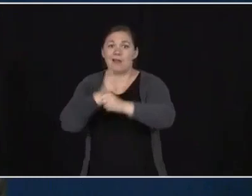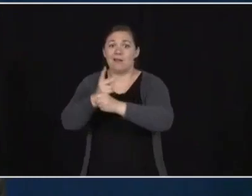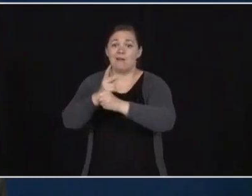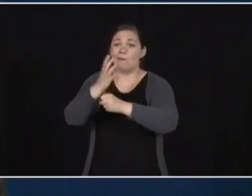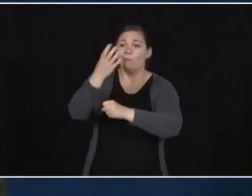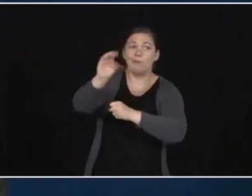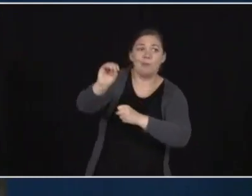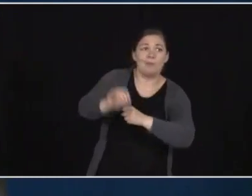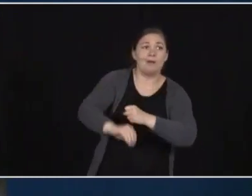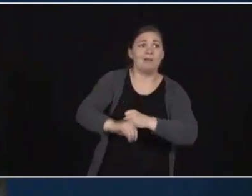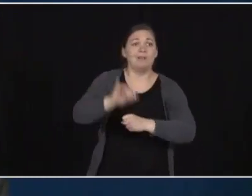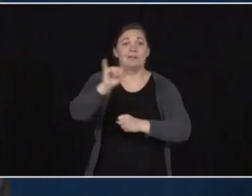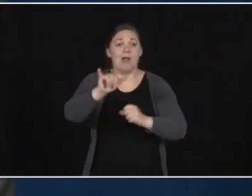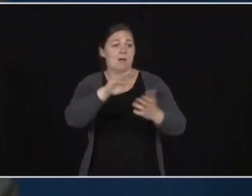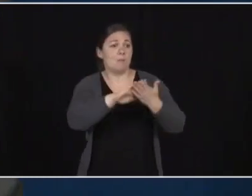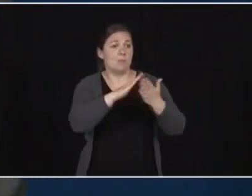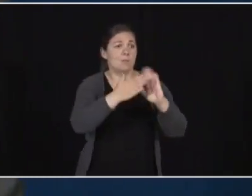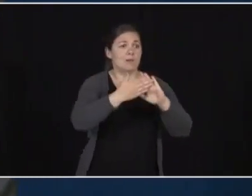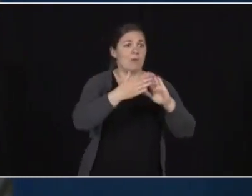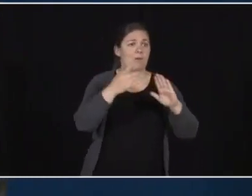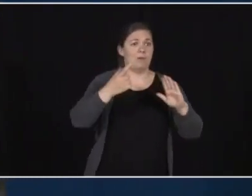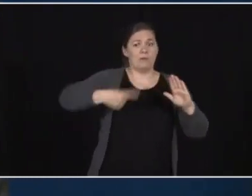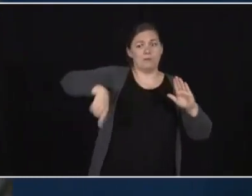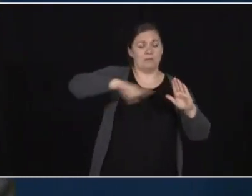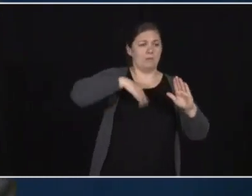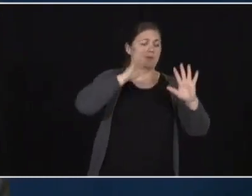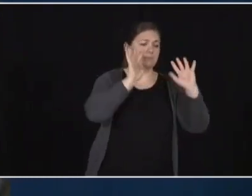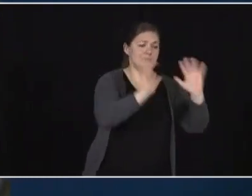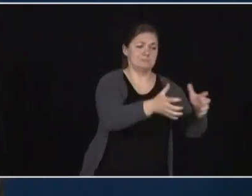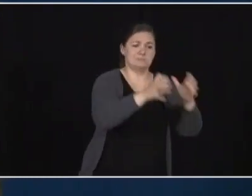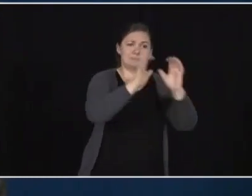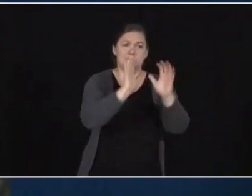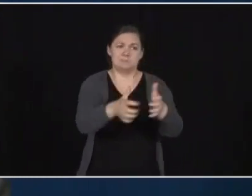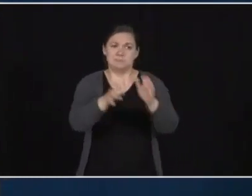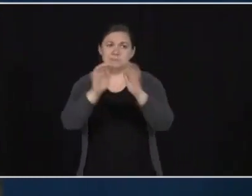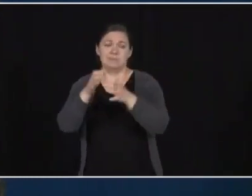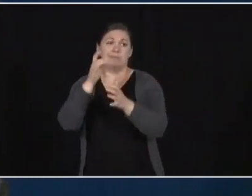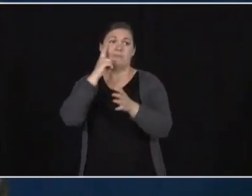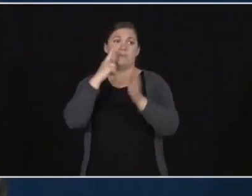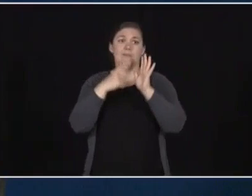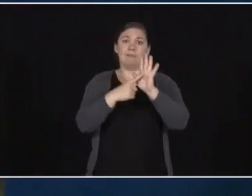particular settings to particular communities that may be tested. For example correctional services